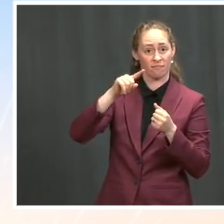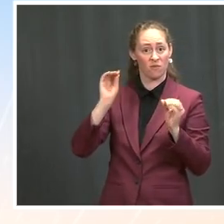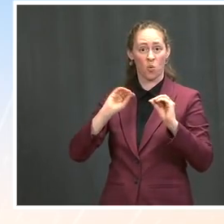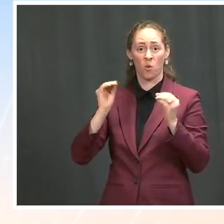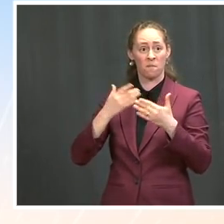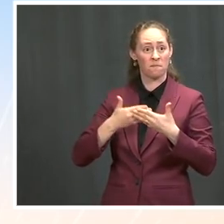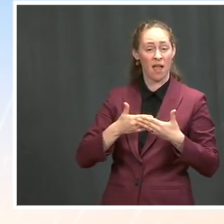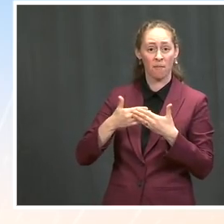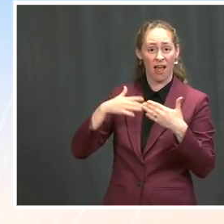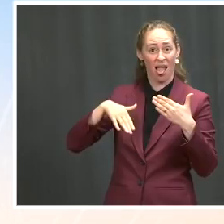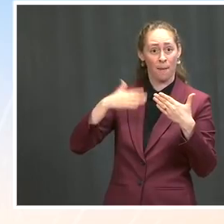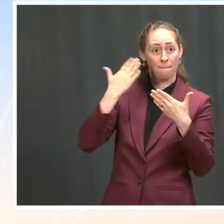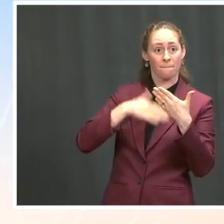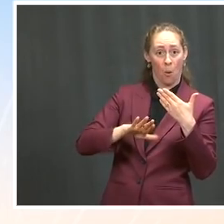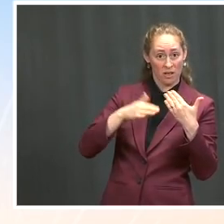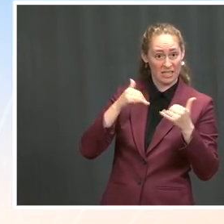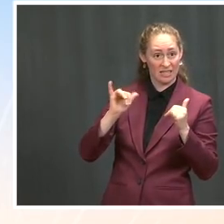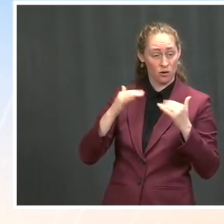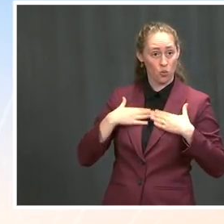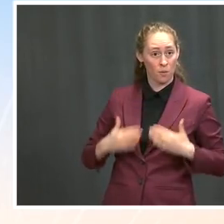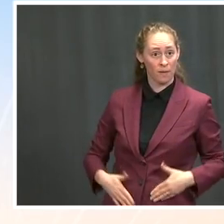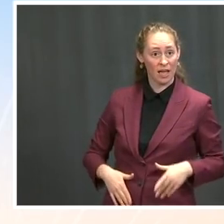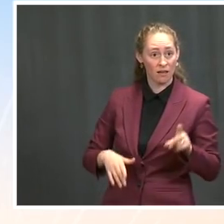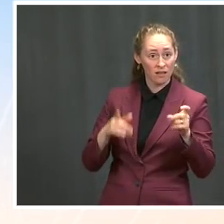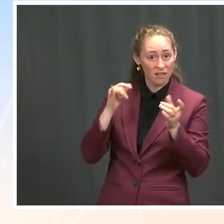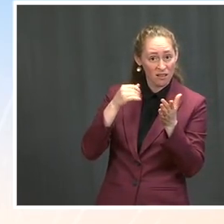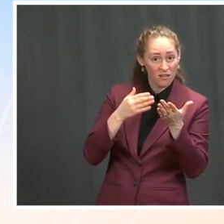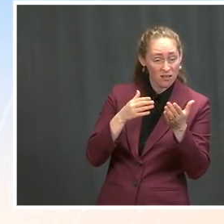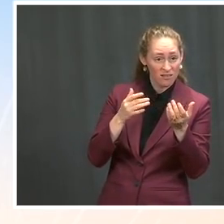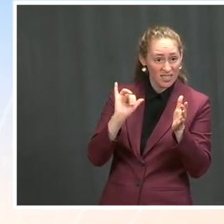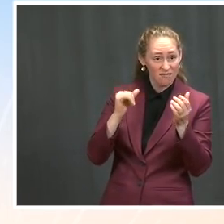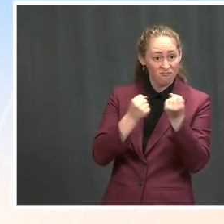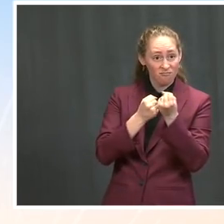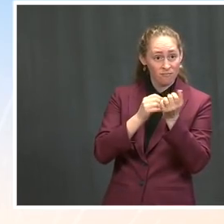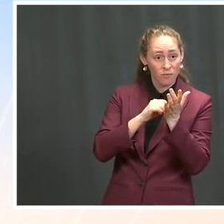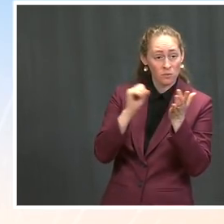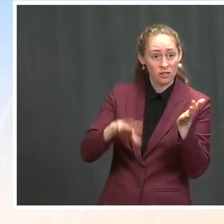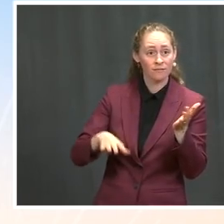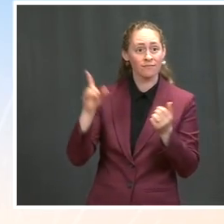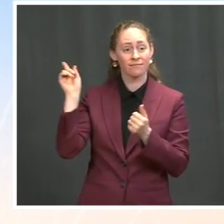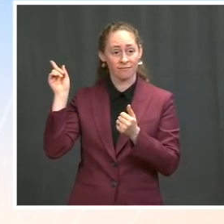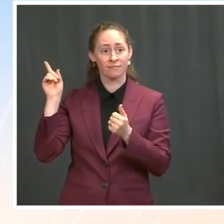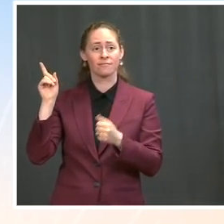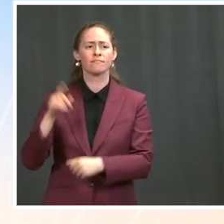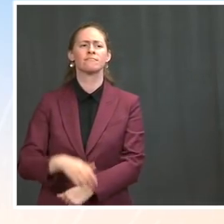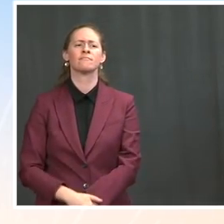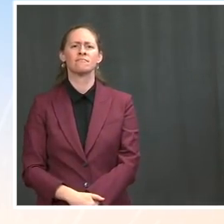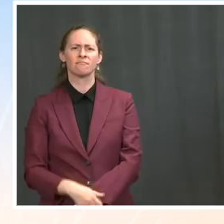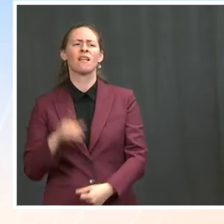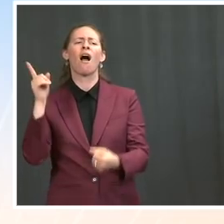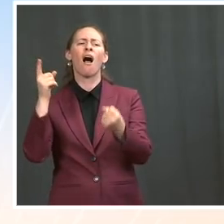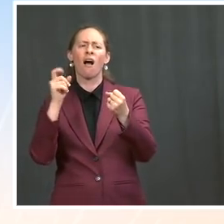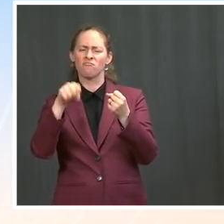The Press: Does he believe -- >> Ms. Psaki: He does. Go ahead. The Press: Jen, another question, actually, on the summit last week with Putin.